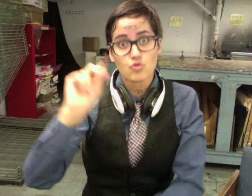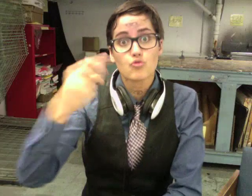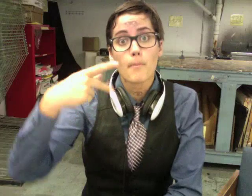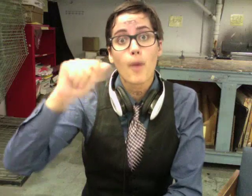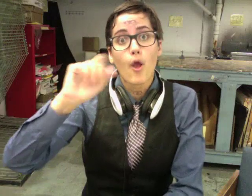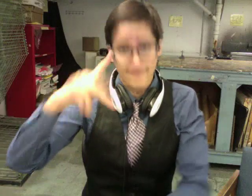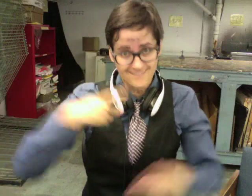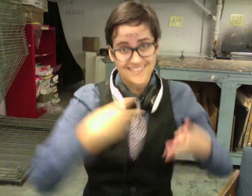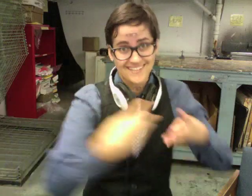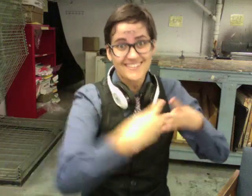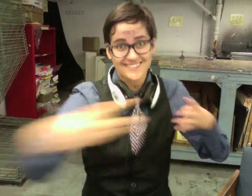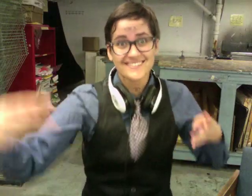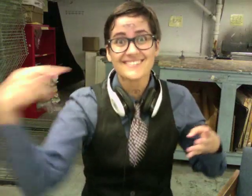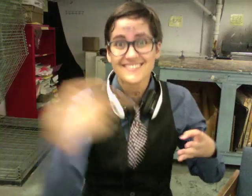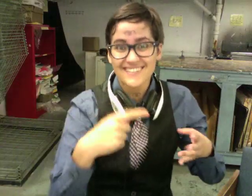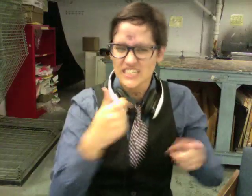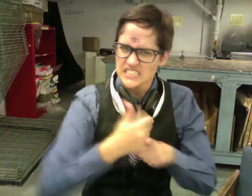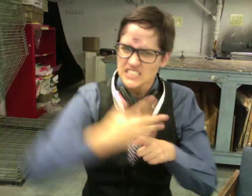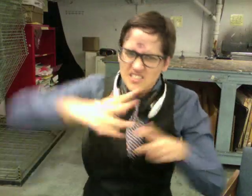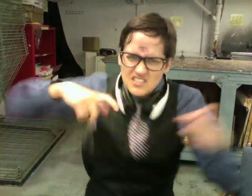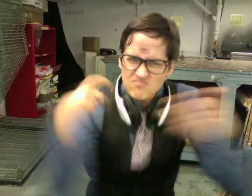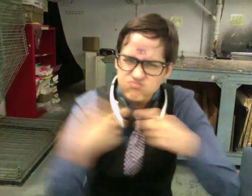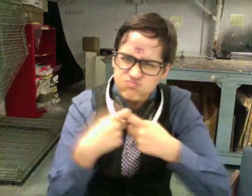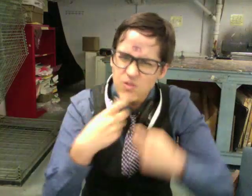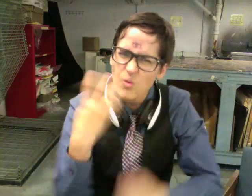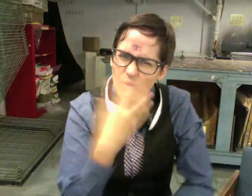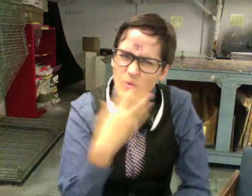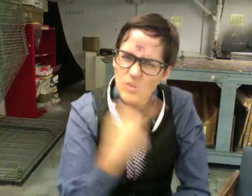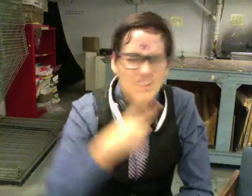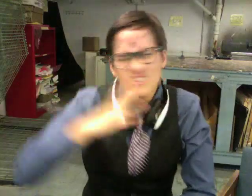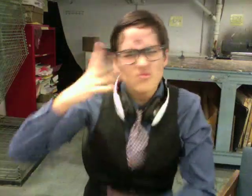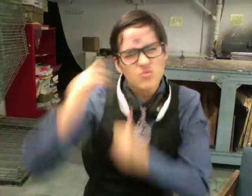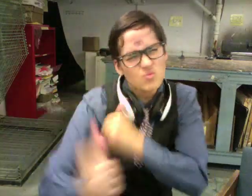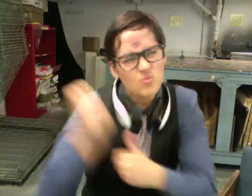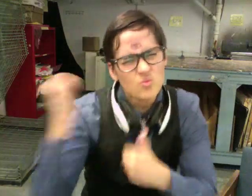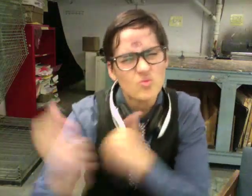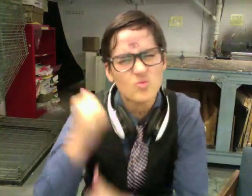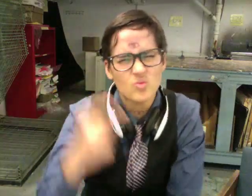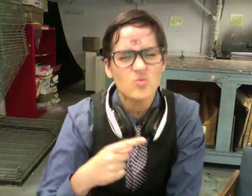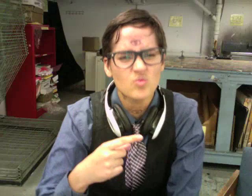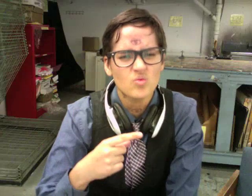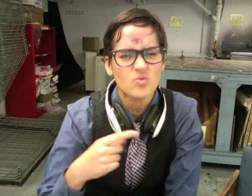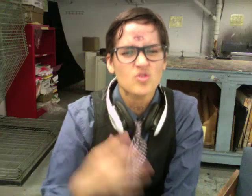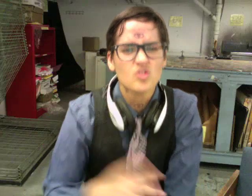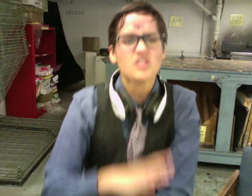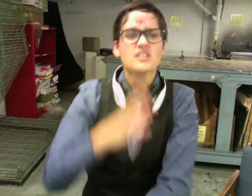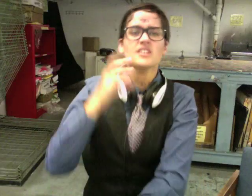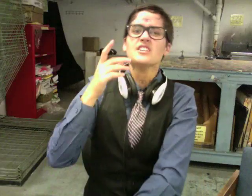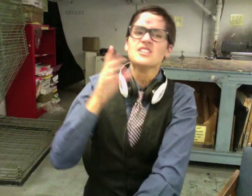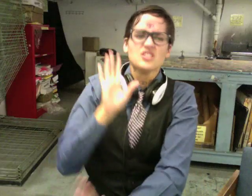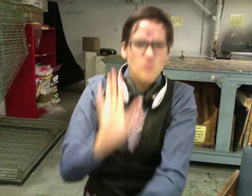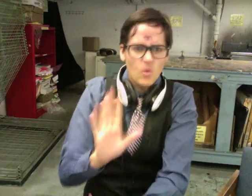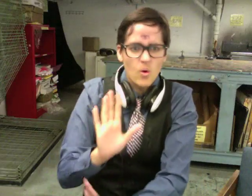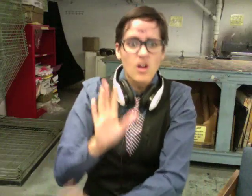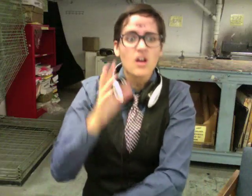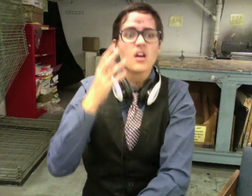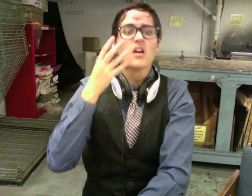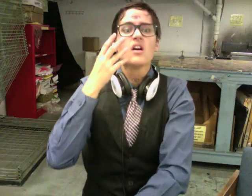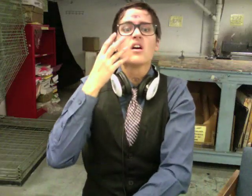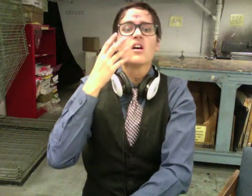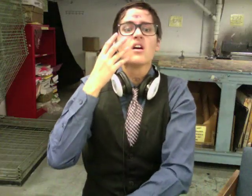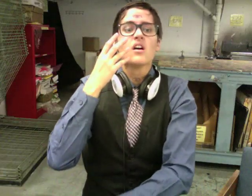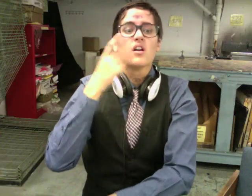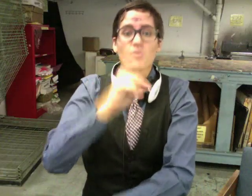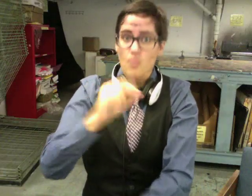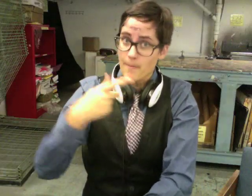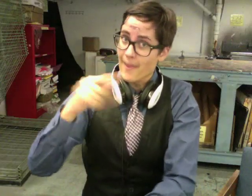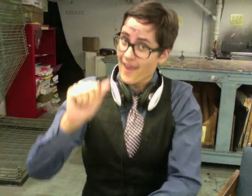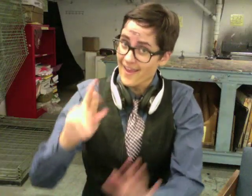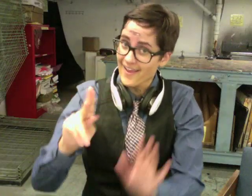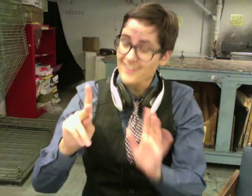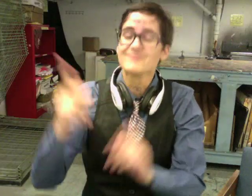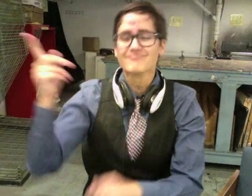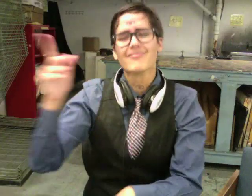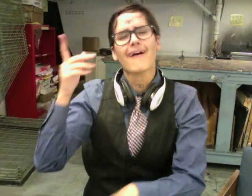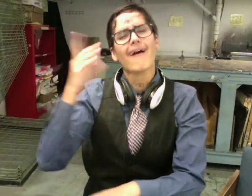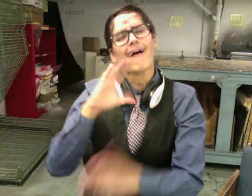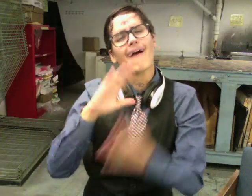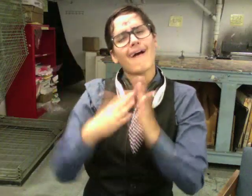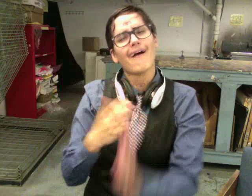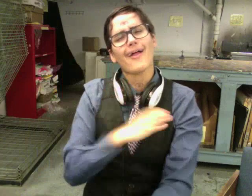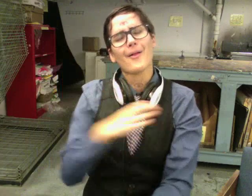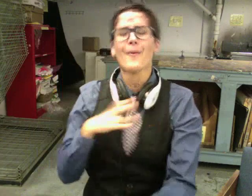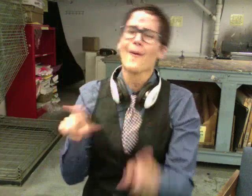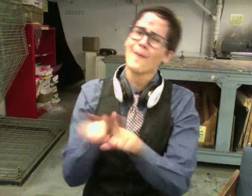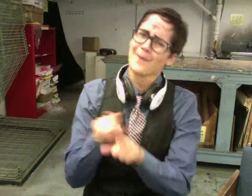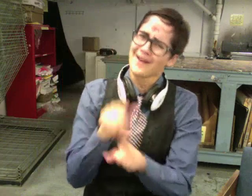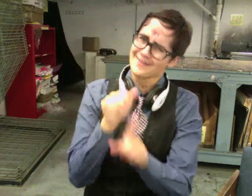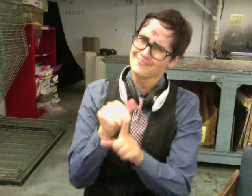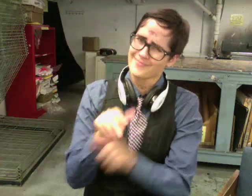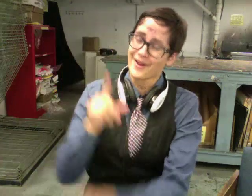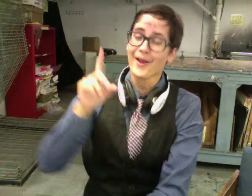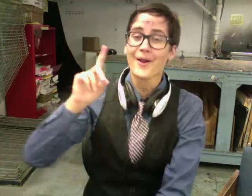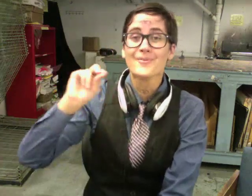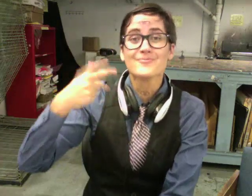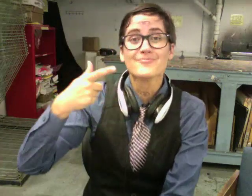do not look for any period of time at the hooded figures. The dog park will not harm you."